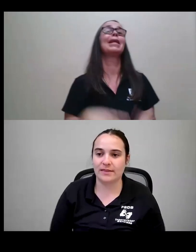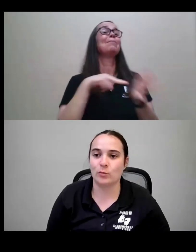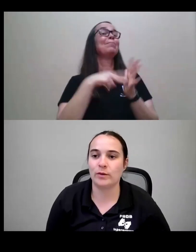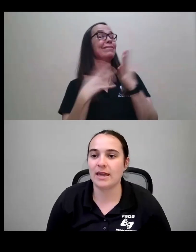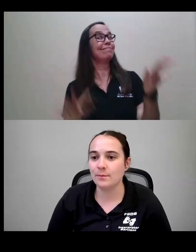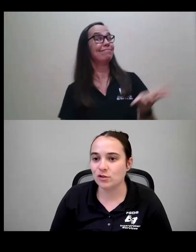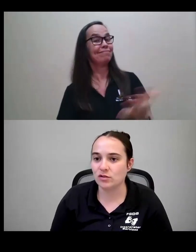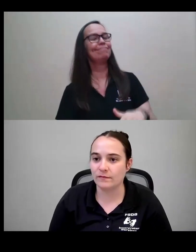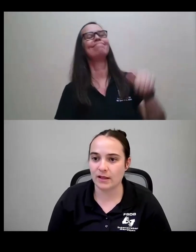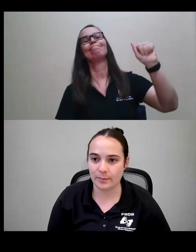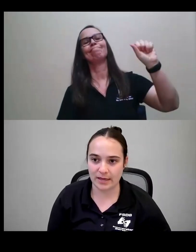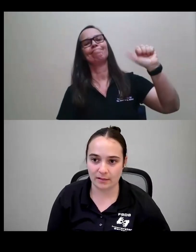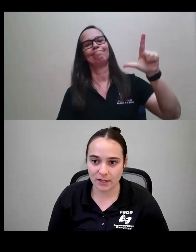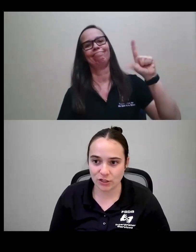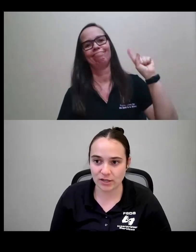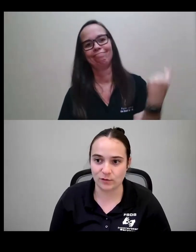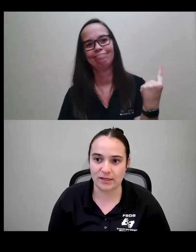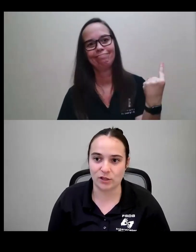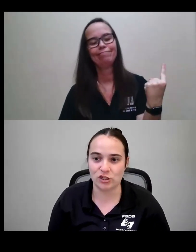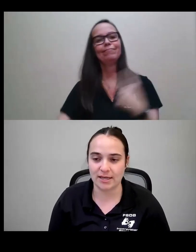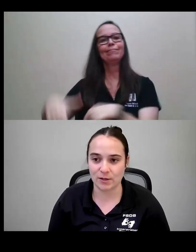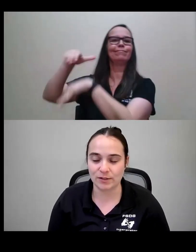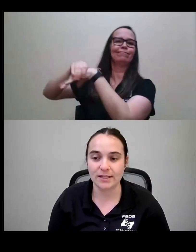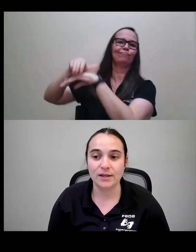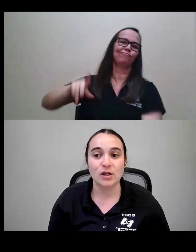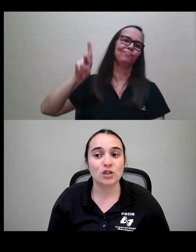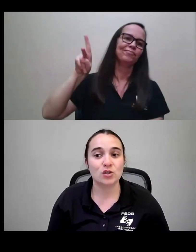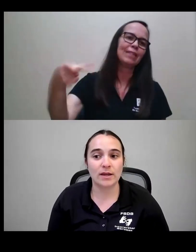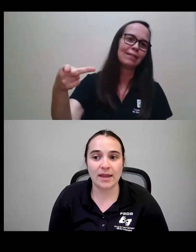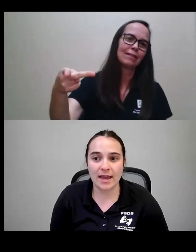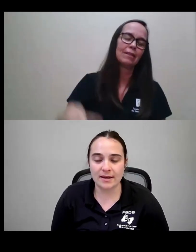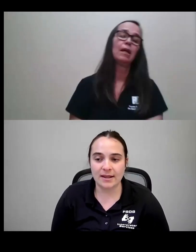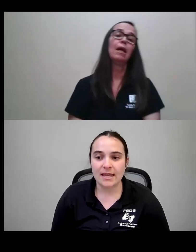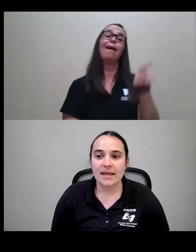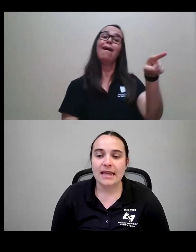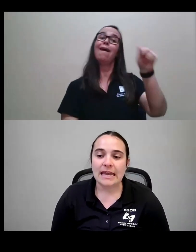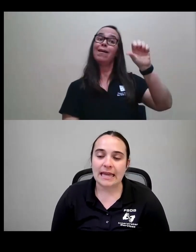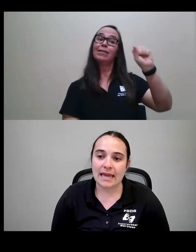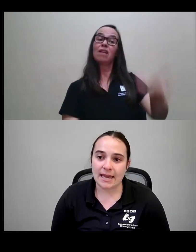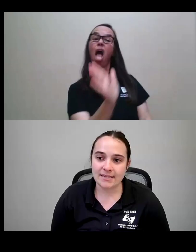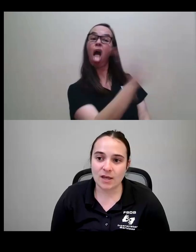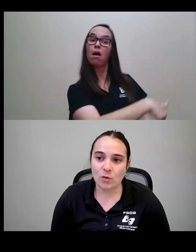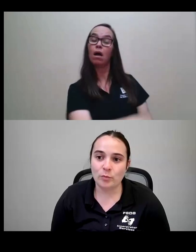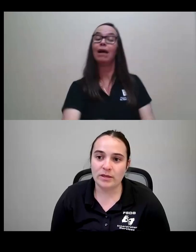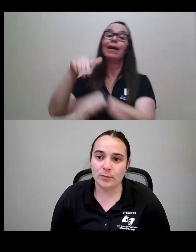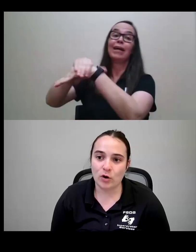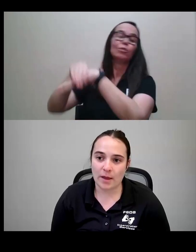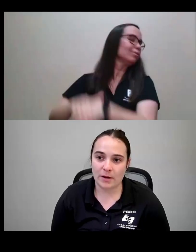and then they'll be able to develop English and those English skills. So again, ASL will be the